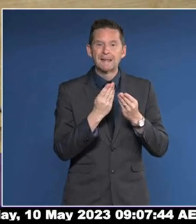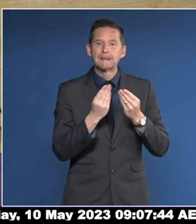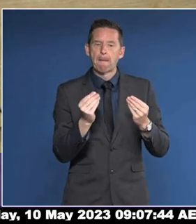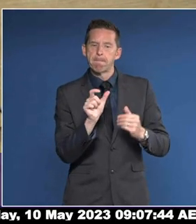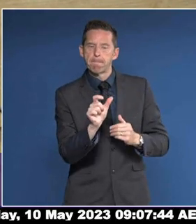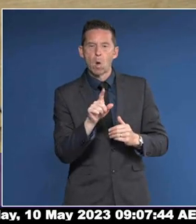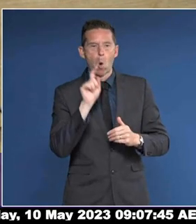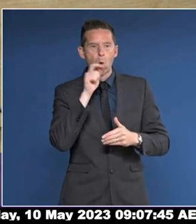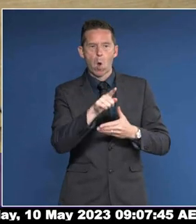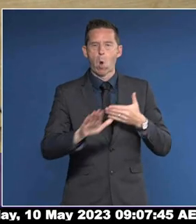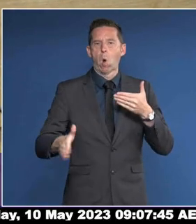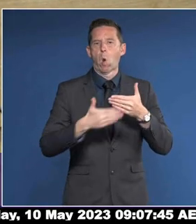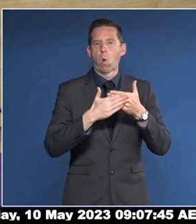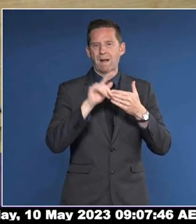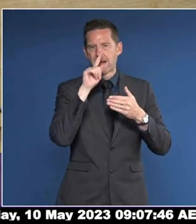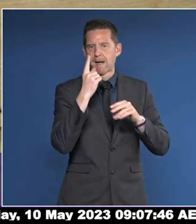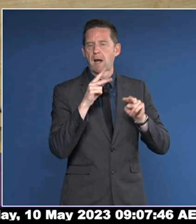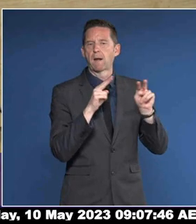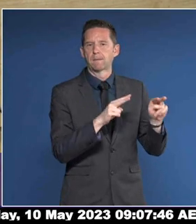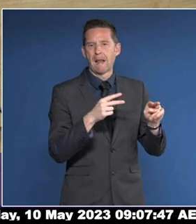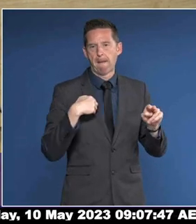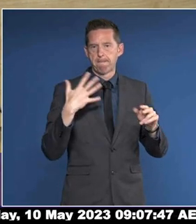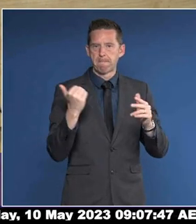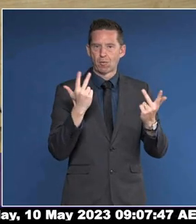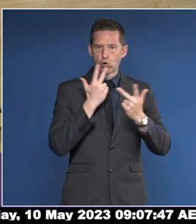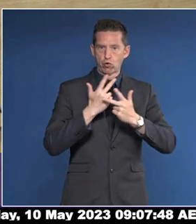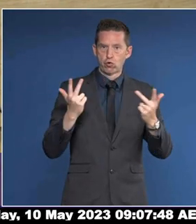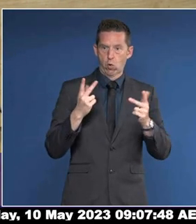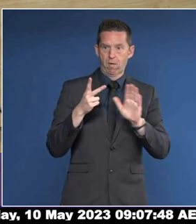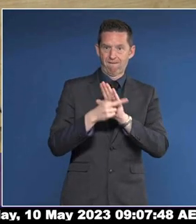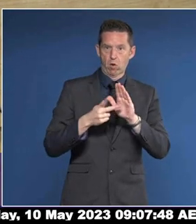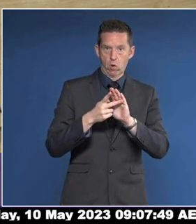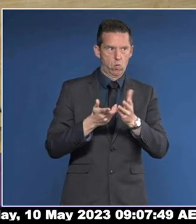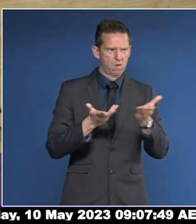There's some material that we need to show the witness in the hearing room that is part